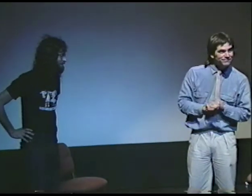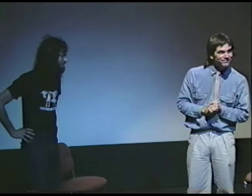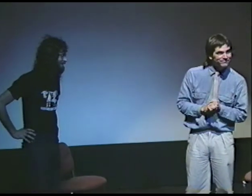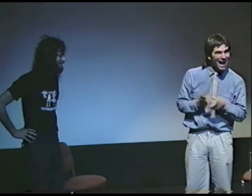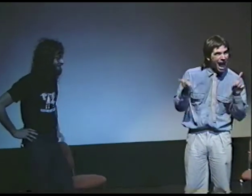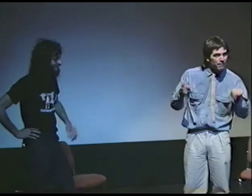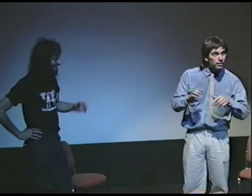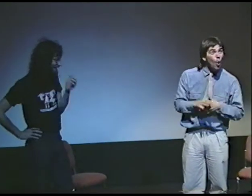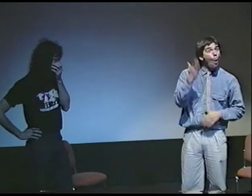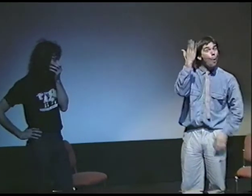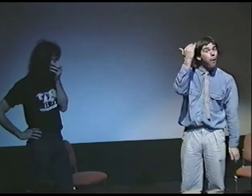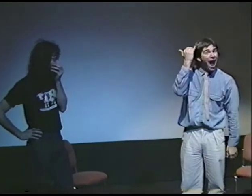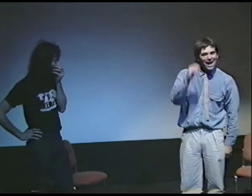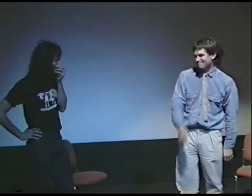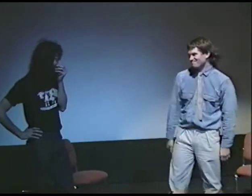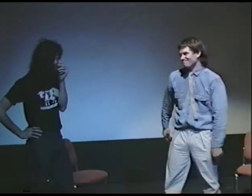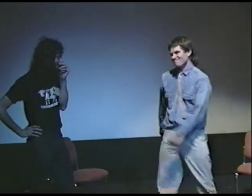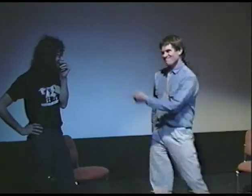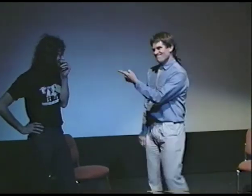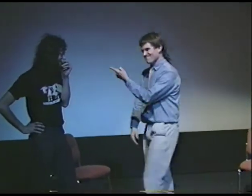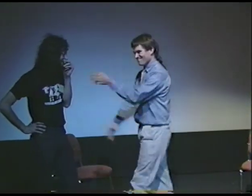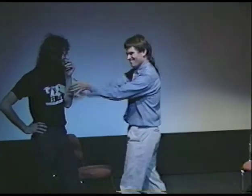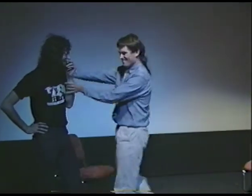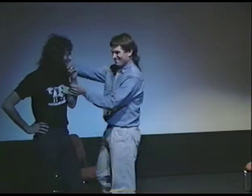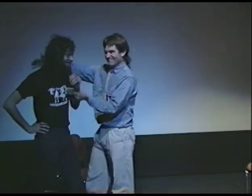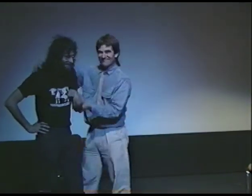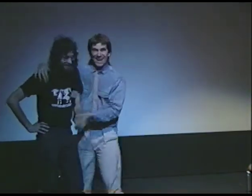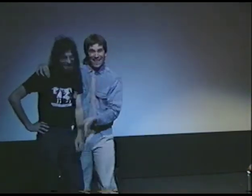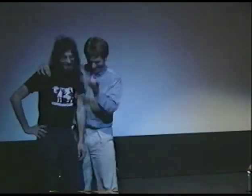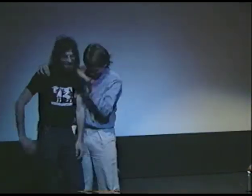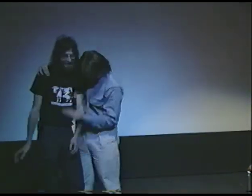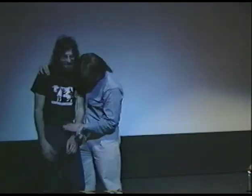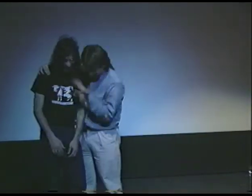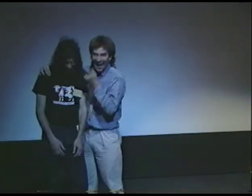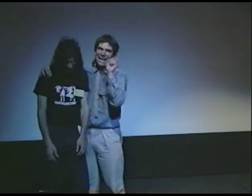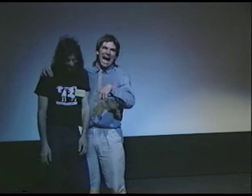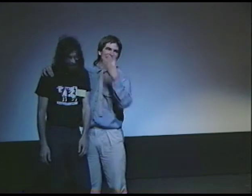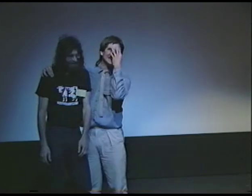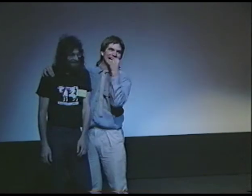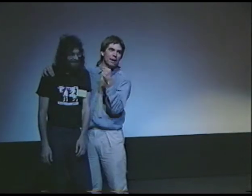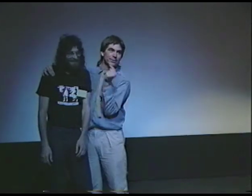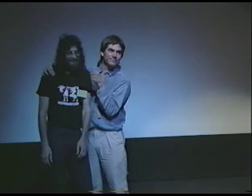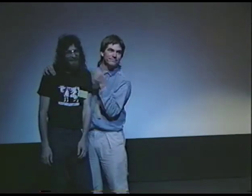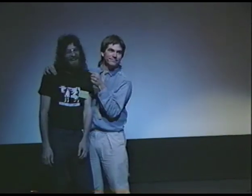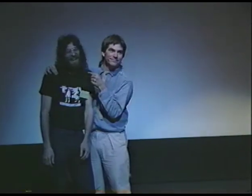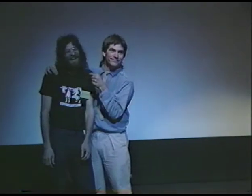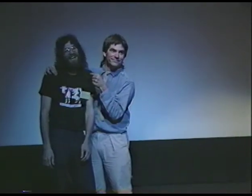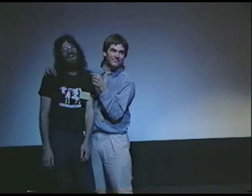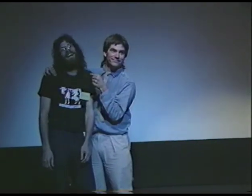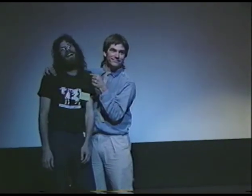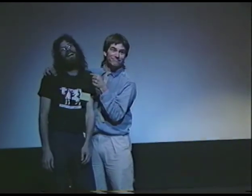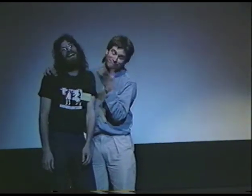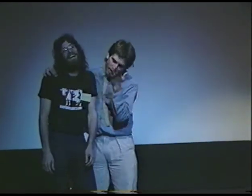like 2 o'clock in the morning, it often happens-- the reason for that is because Kenny, dear Kenny can't sleep.